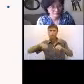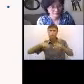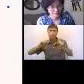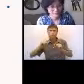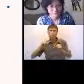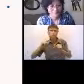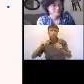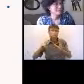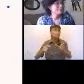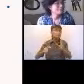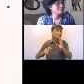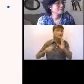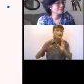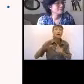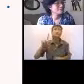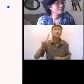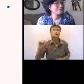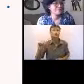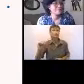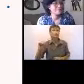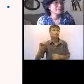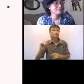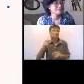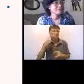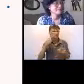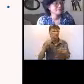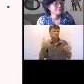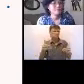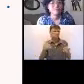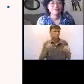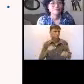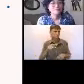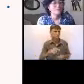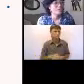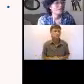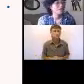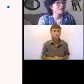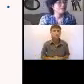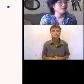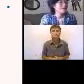Jaqs, we could add, but otherwise we could probably move forward.